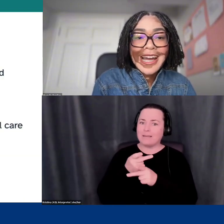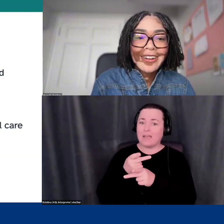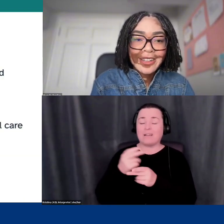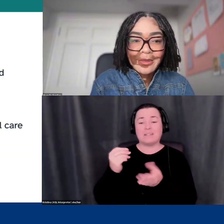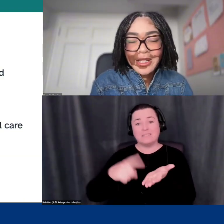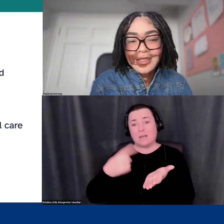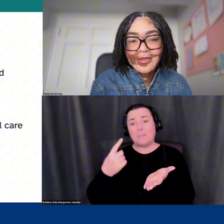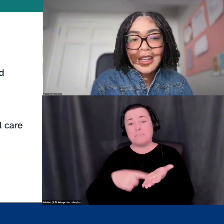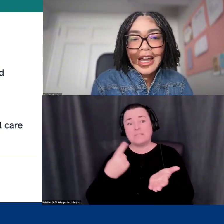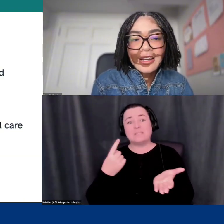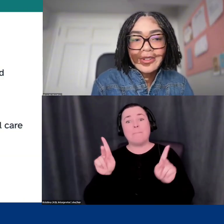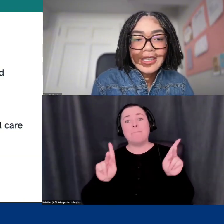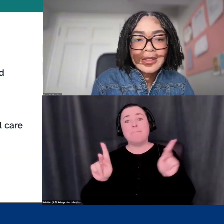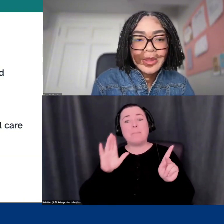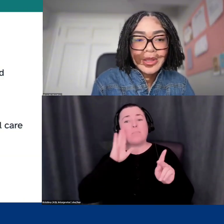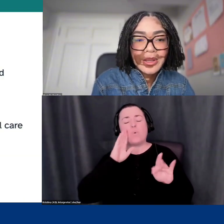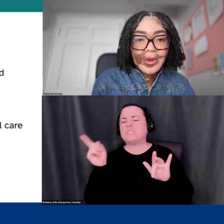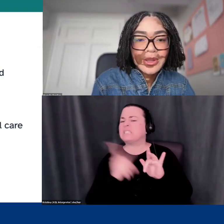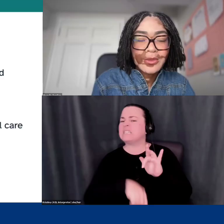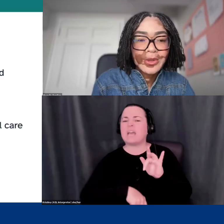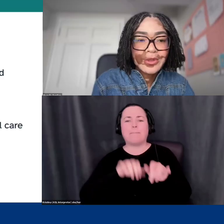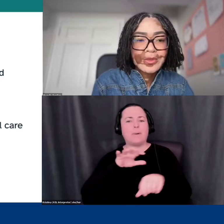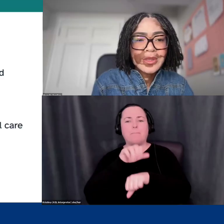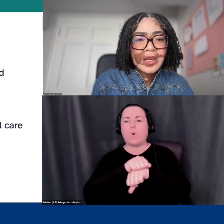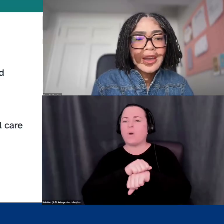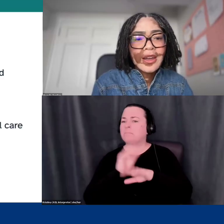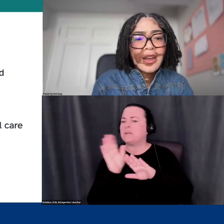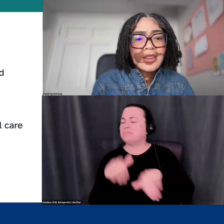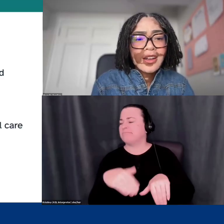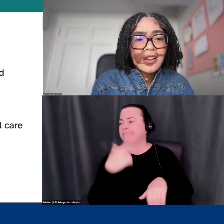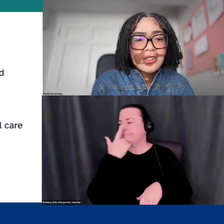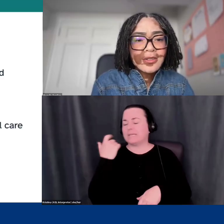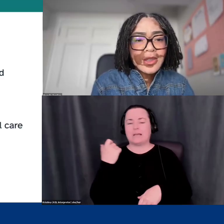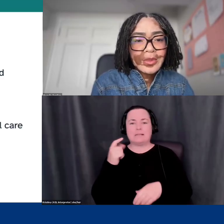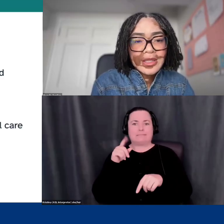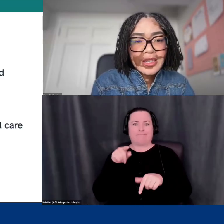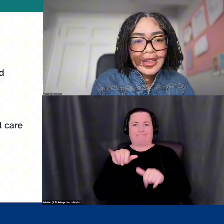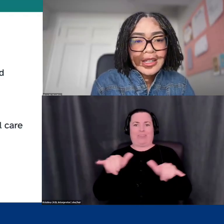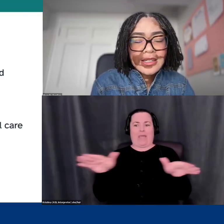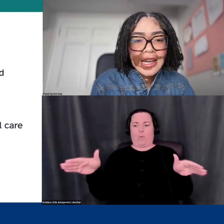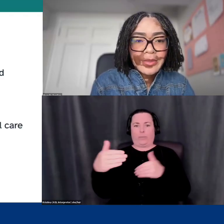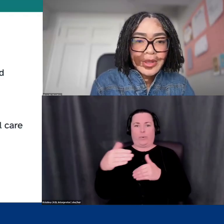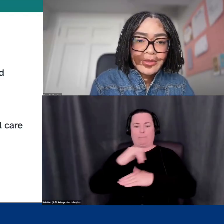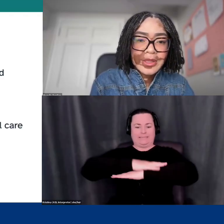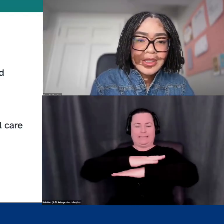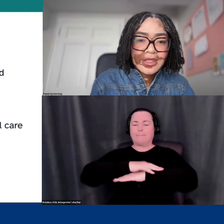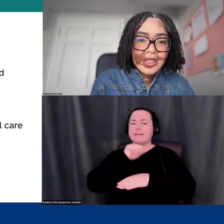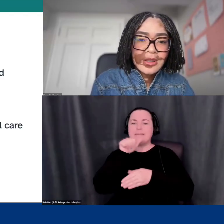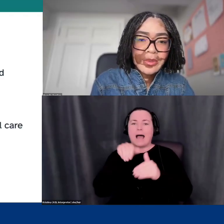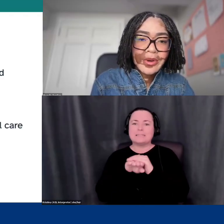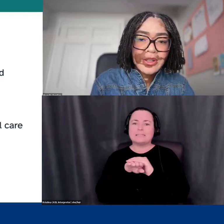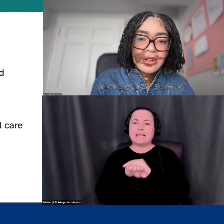entirely because of the lack of accessibility within rooms. There's also limited adaptive positioning support